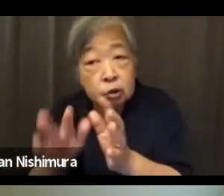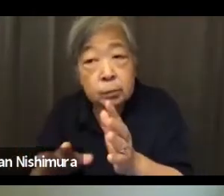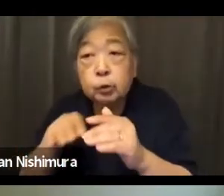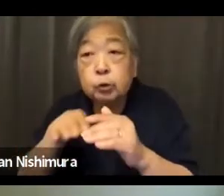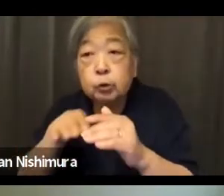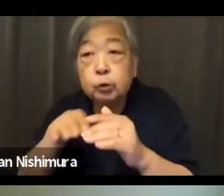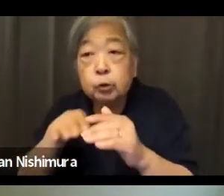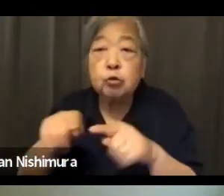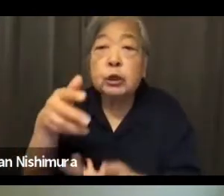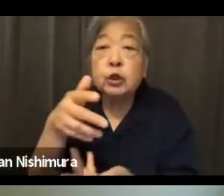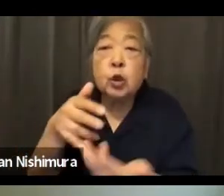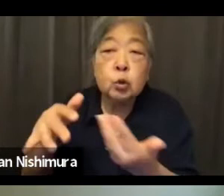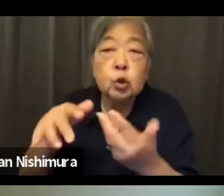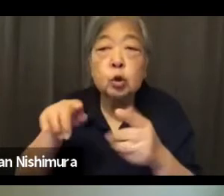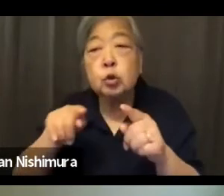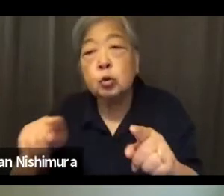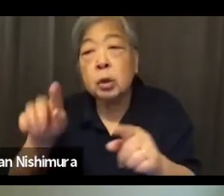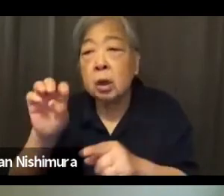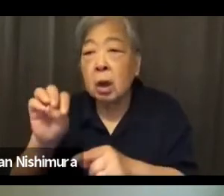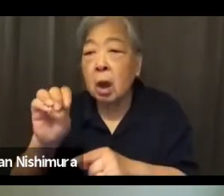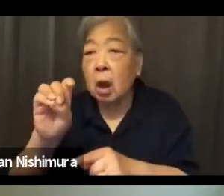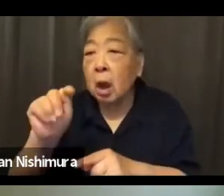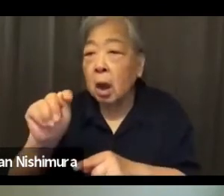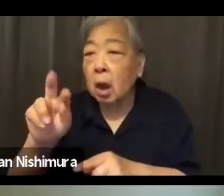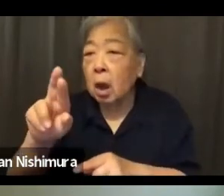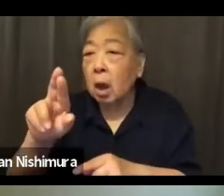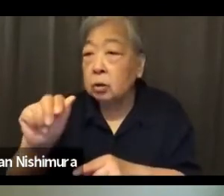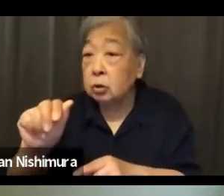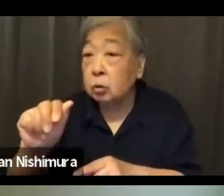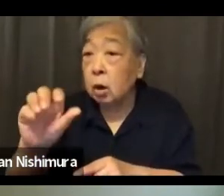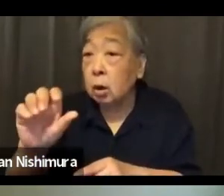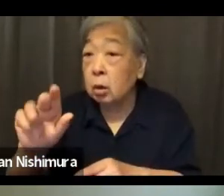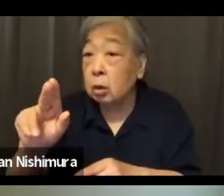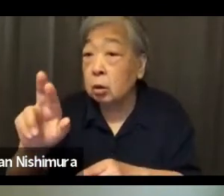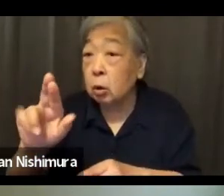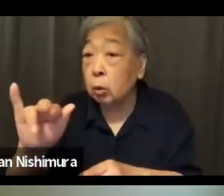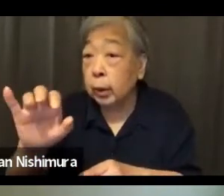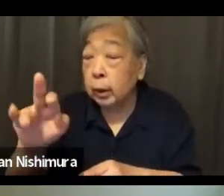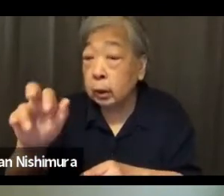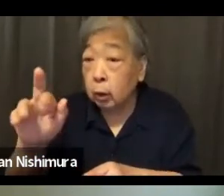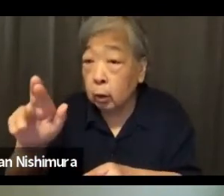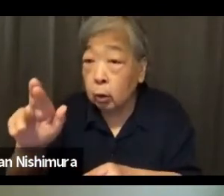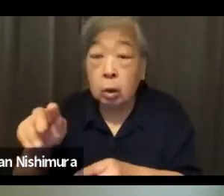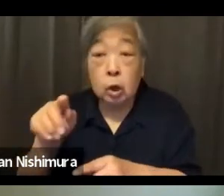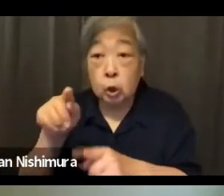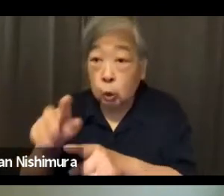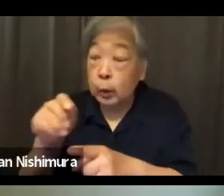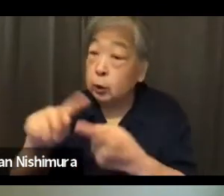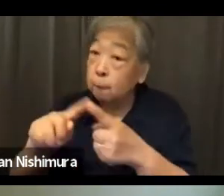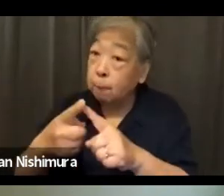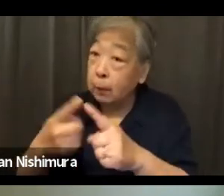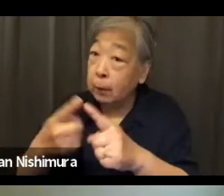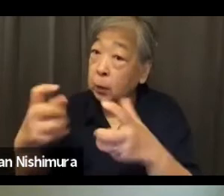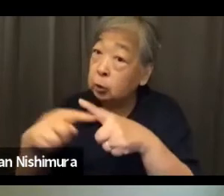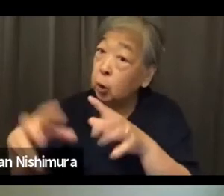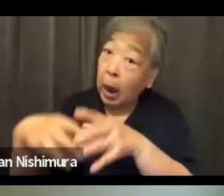if you want to go out with your friends to a bar or a club, you may not that, more than